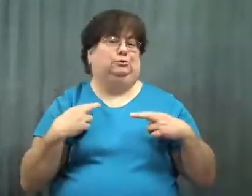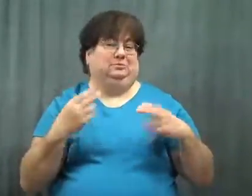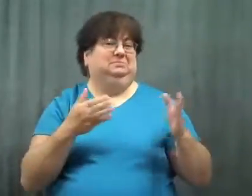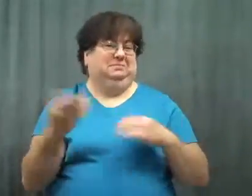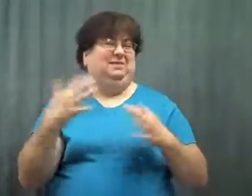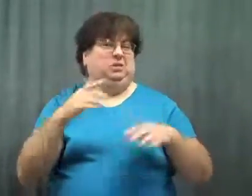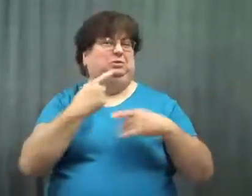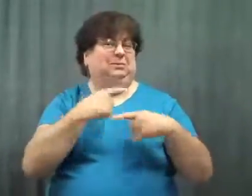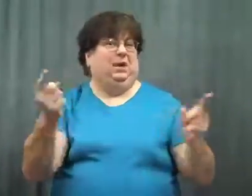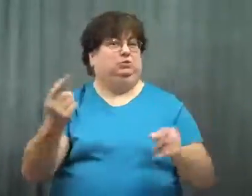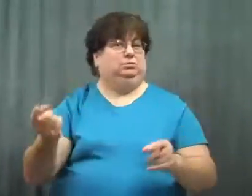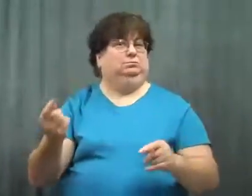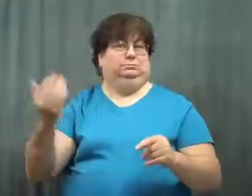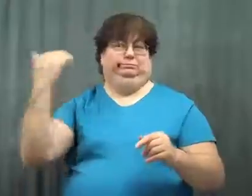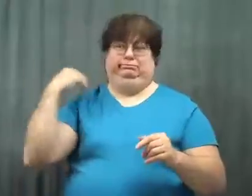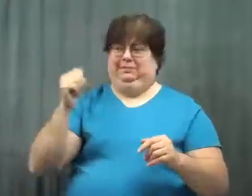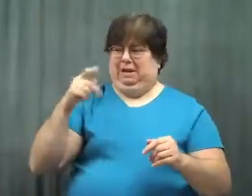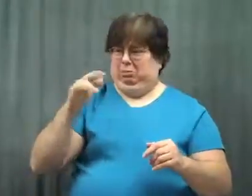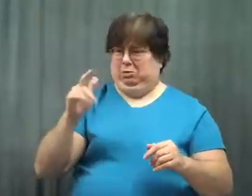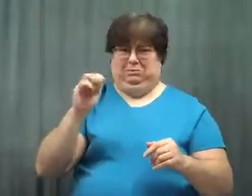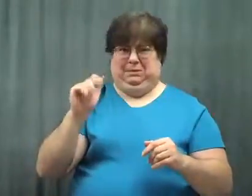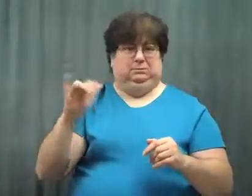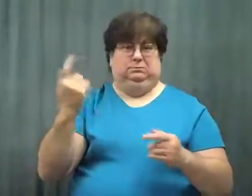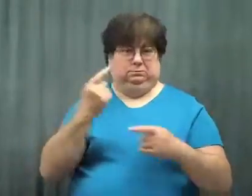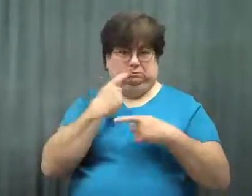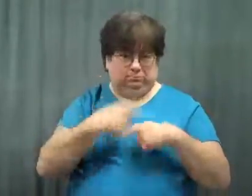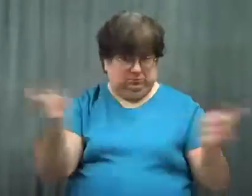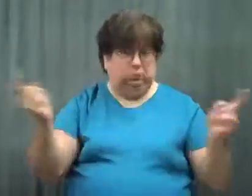He announced his plans back in April or May.